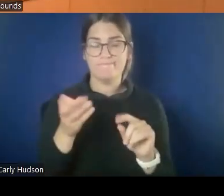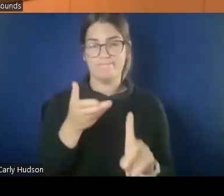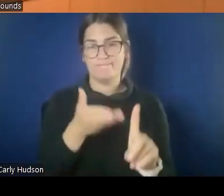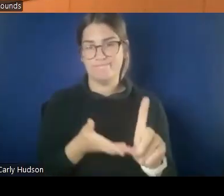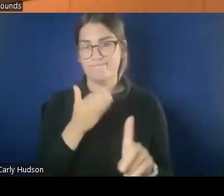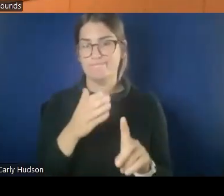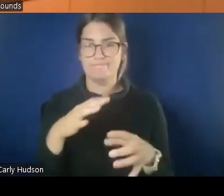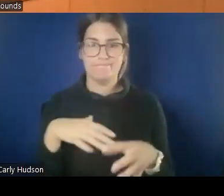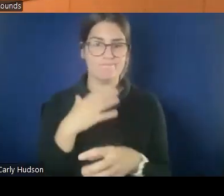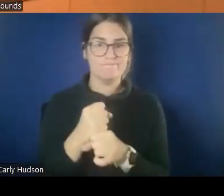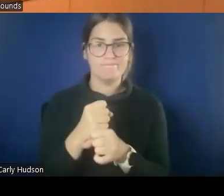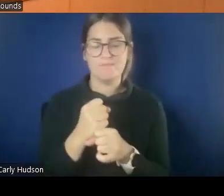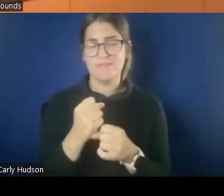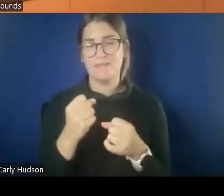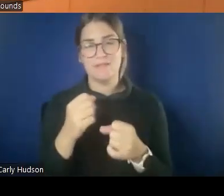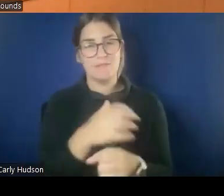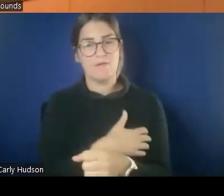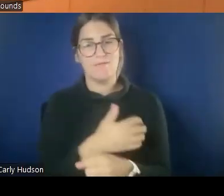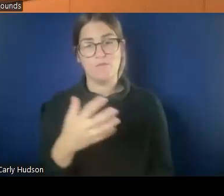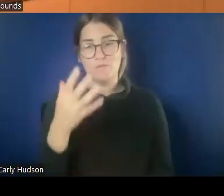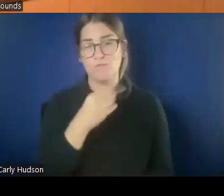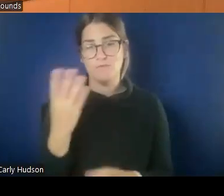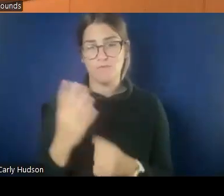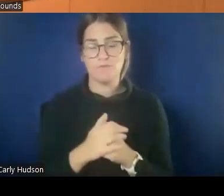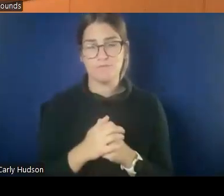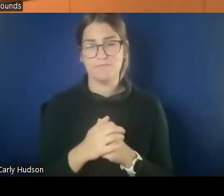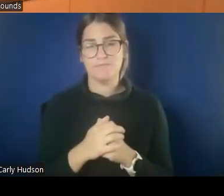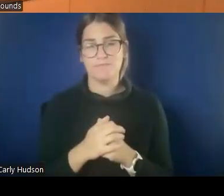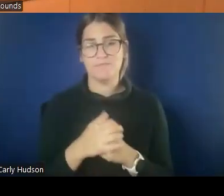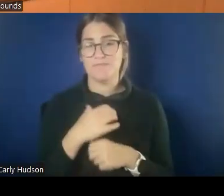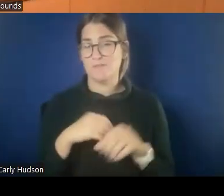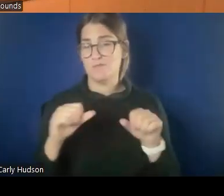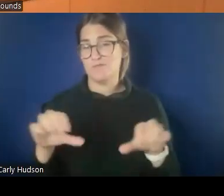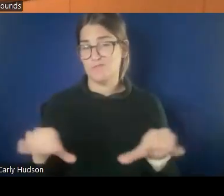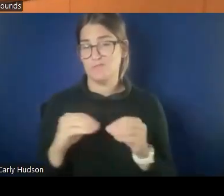really powerful and beautiful so I I wish we could do that more and get to know each